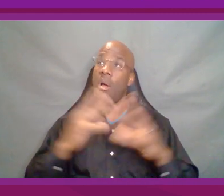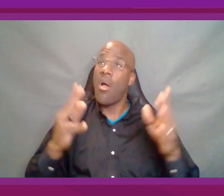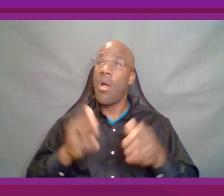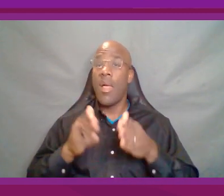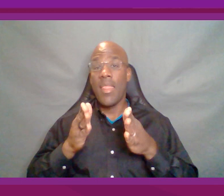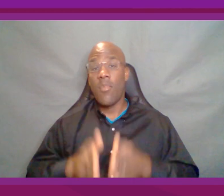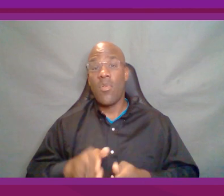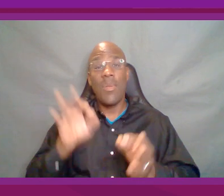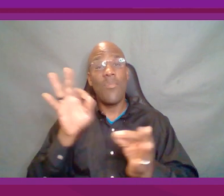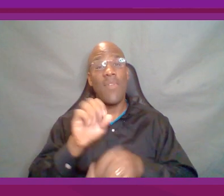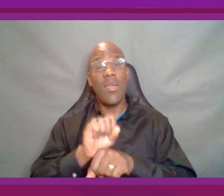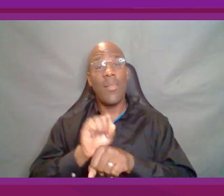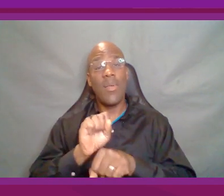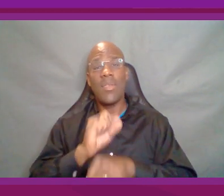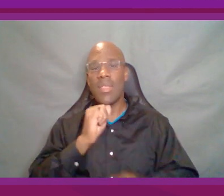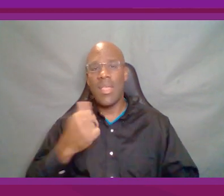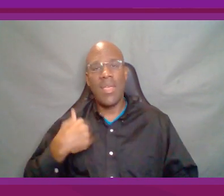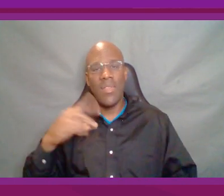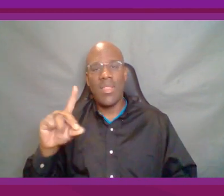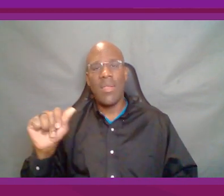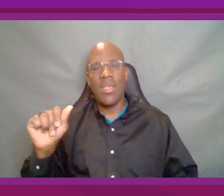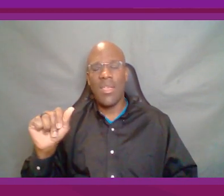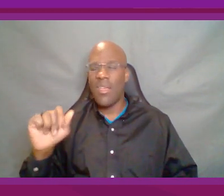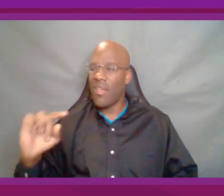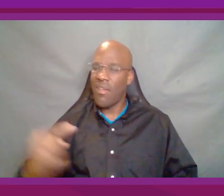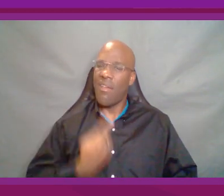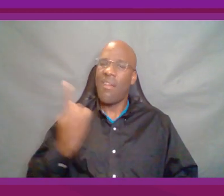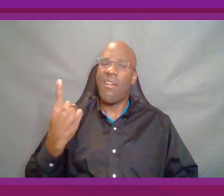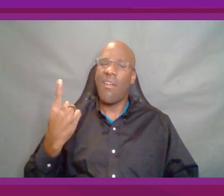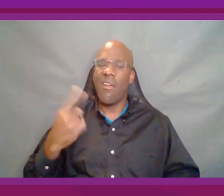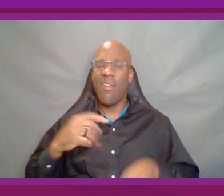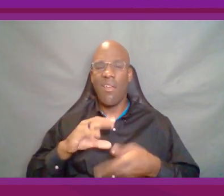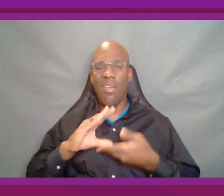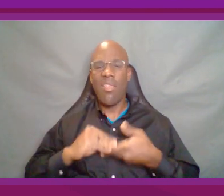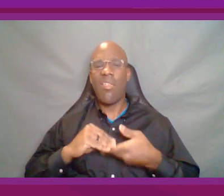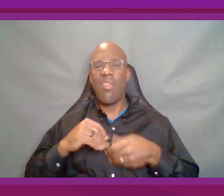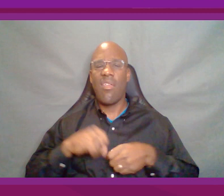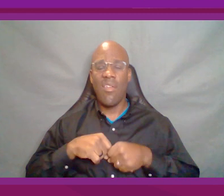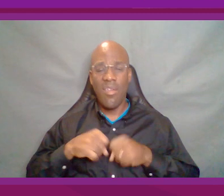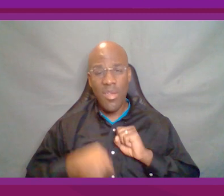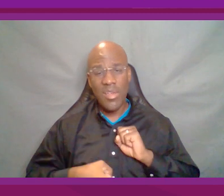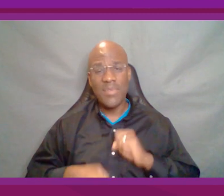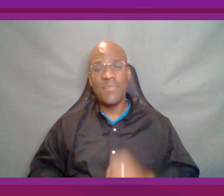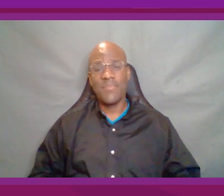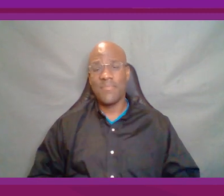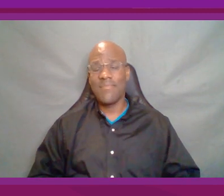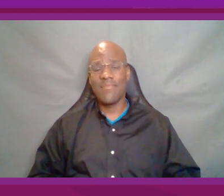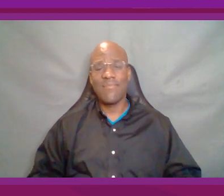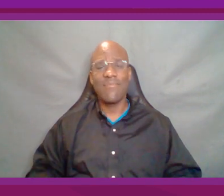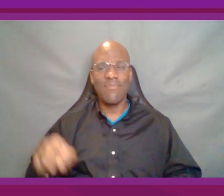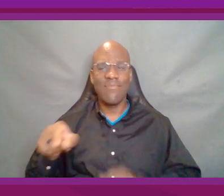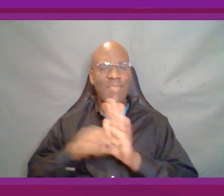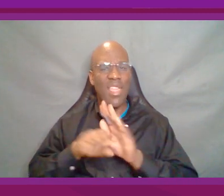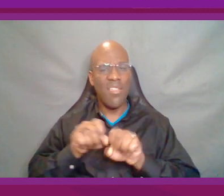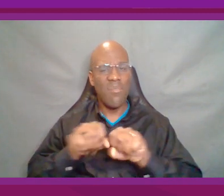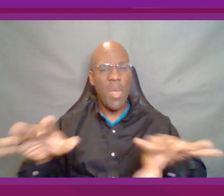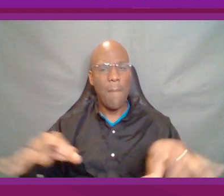is non-disabled and that is deeply hurtful and toxic. I also really liked Sevana's points,